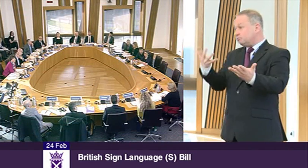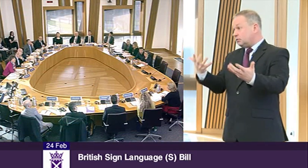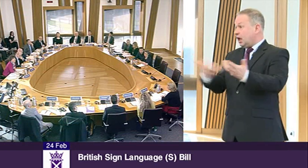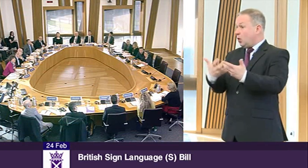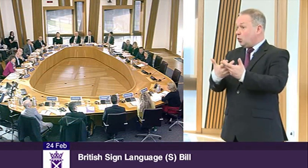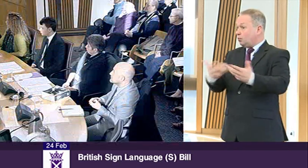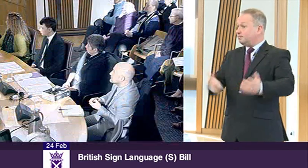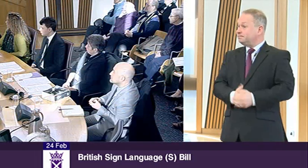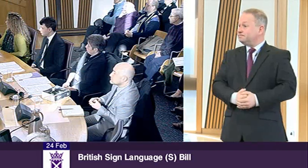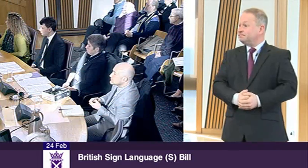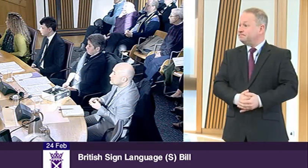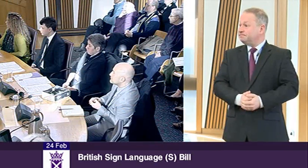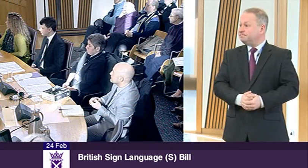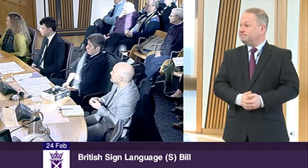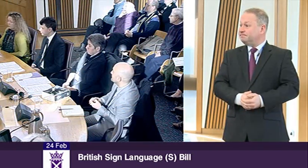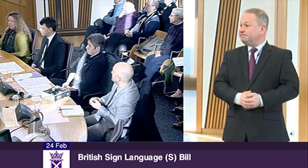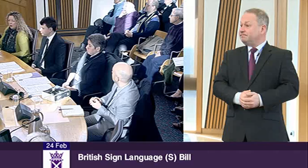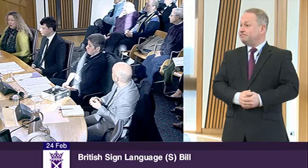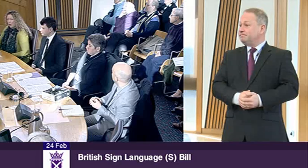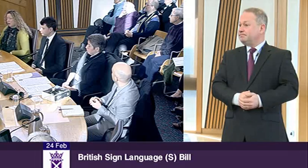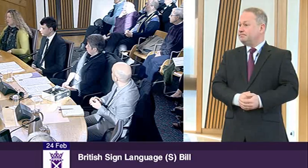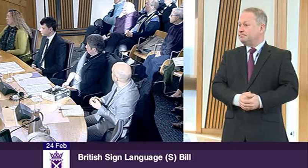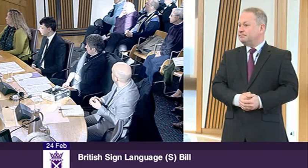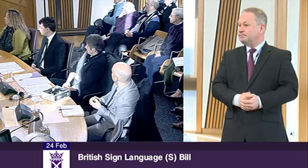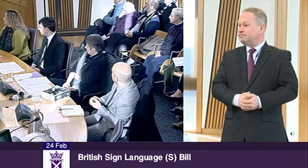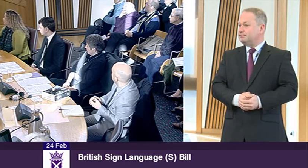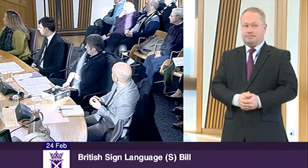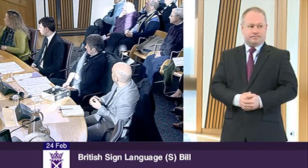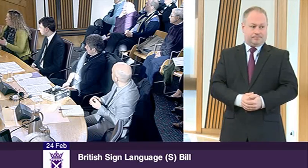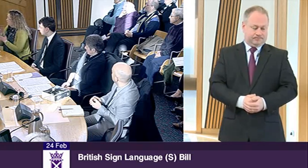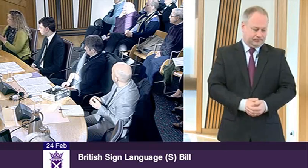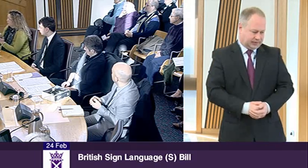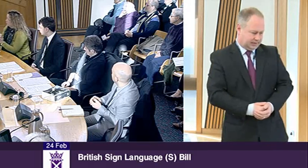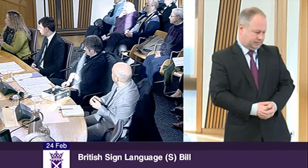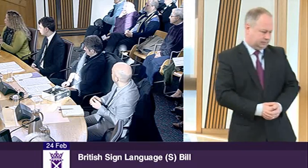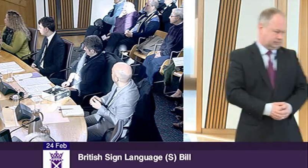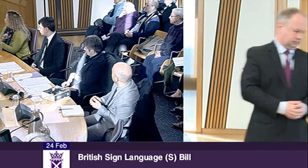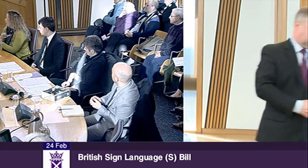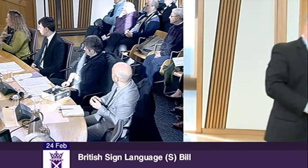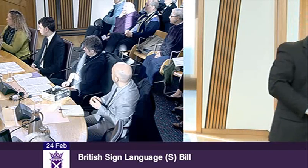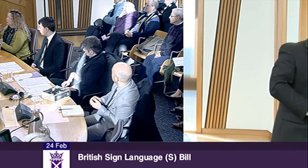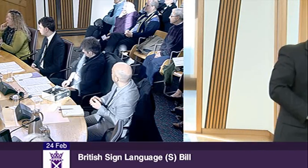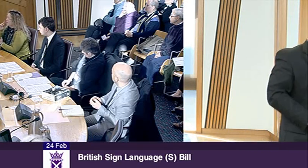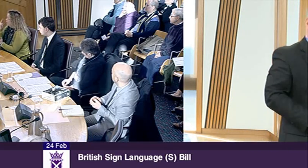Nicola Mitchell: Yes, I think that it should, because deafblind people are deaf primarily